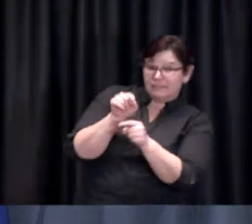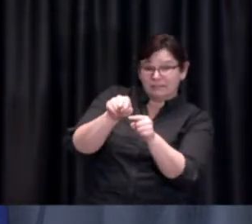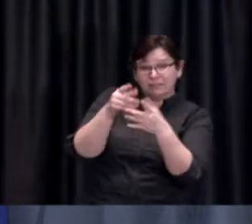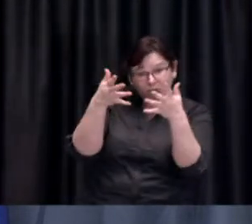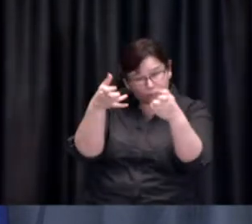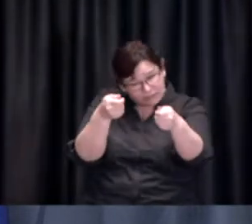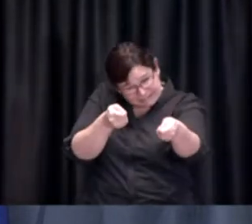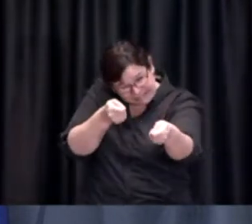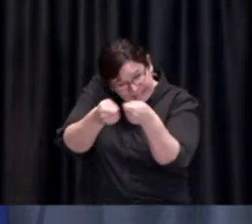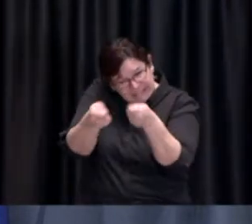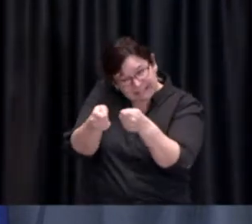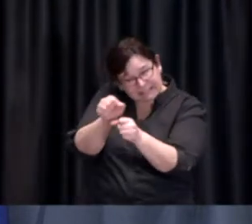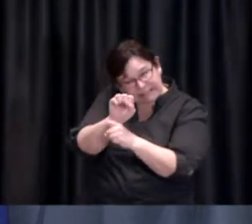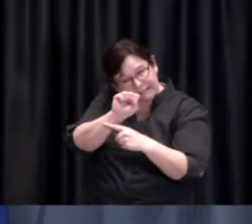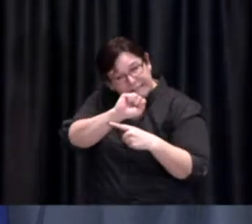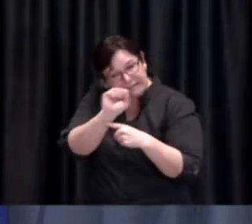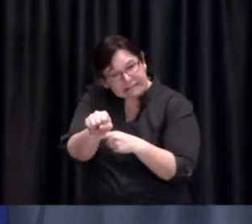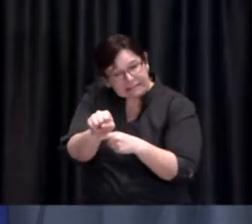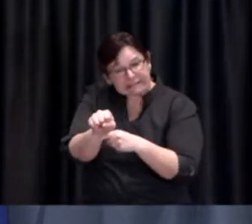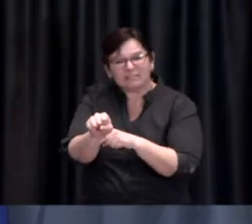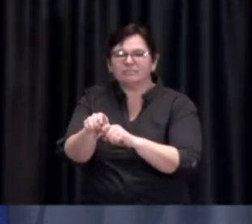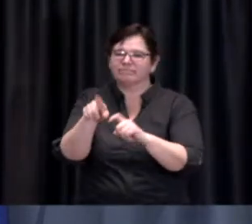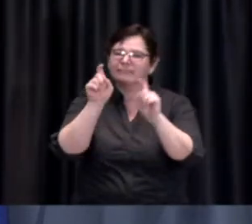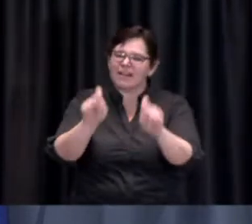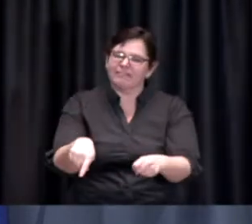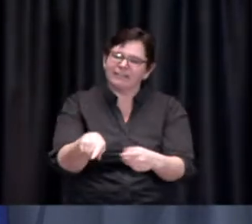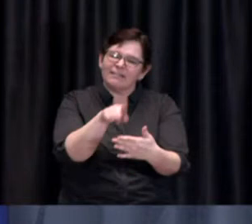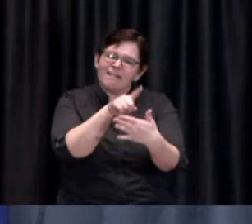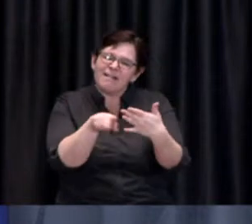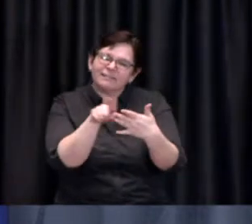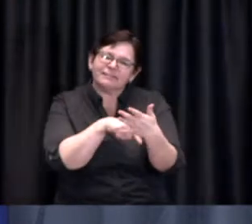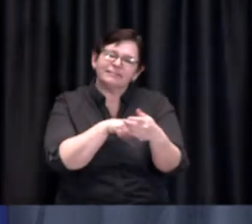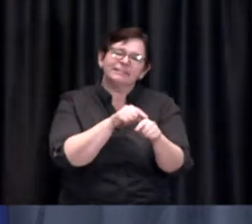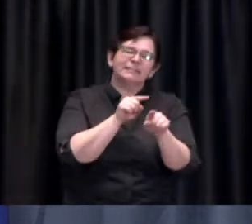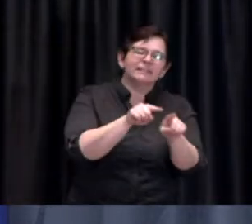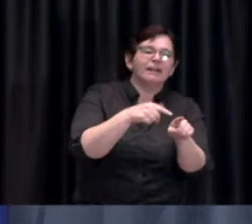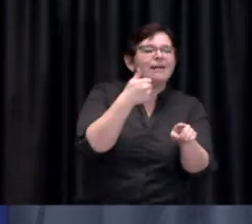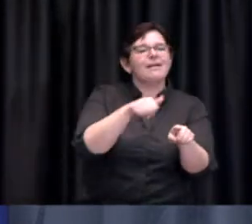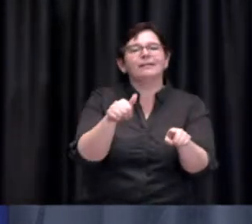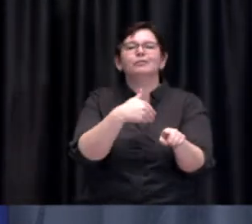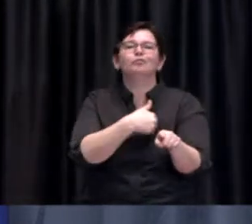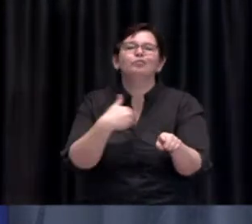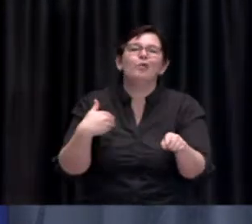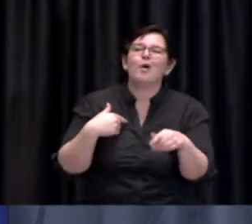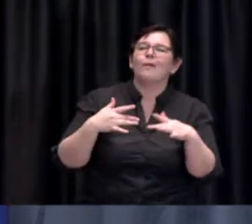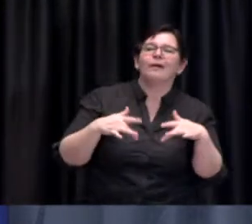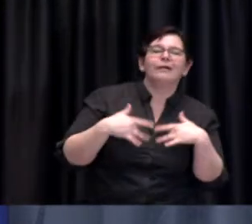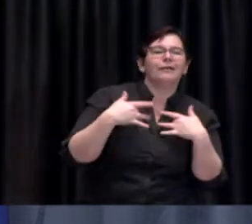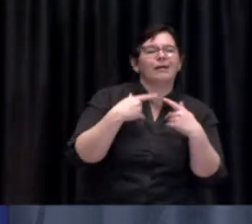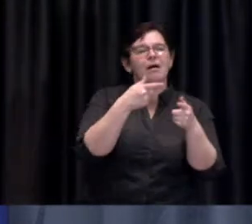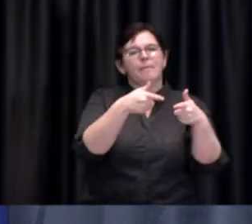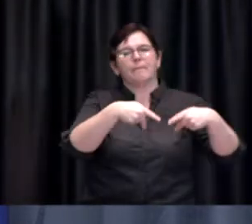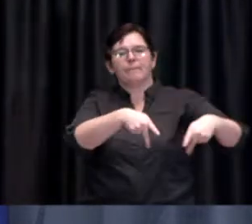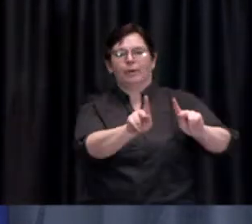in-person City-led and City-permitted outdoor major events from March 31st to July 1st,